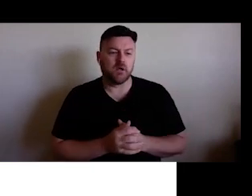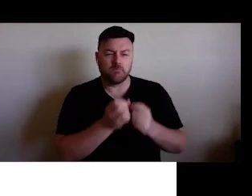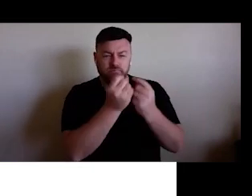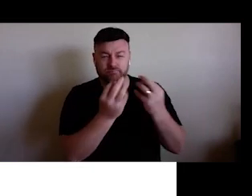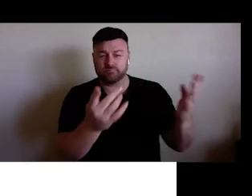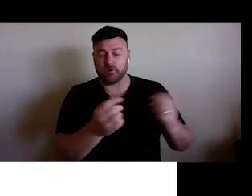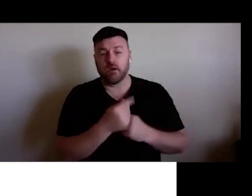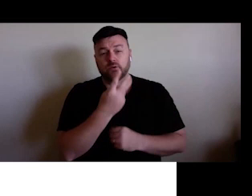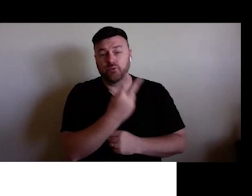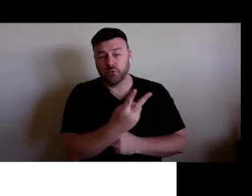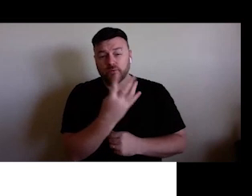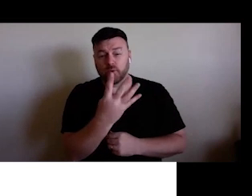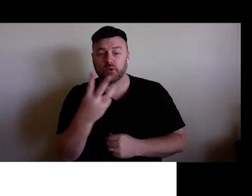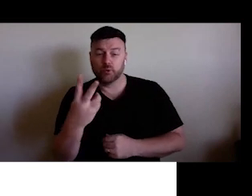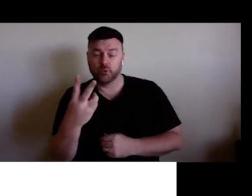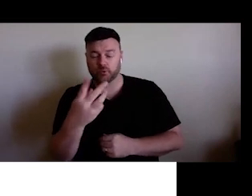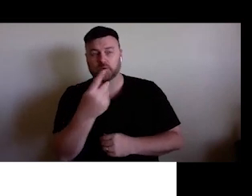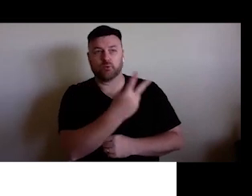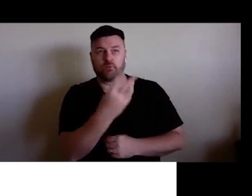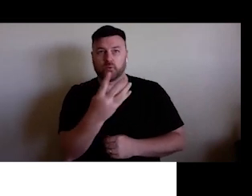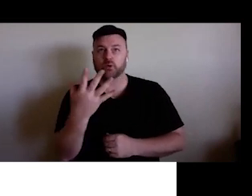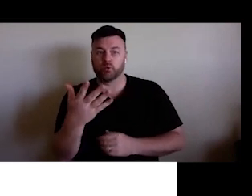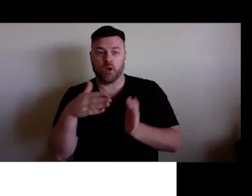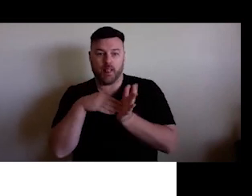media organisations, never have they made less money. But they've got